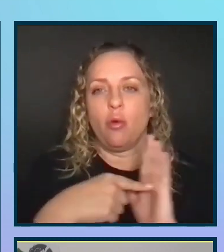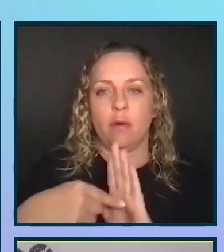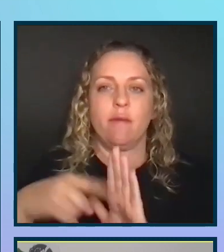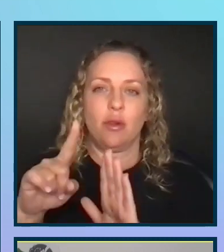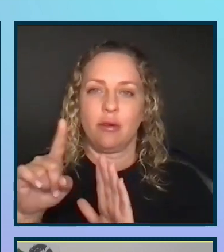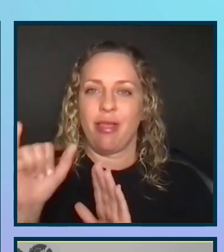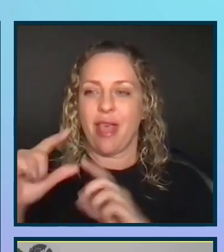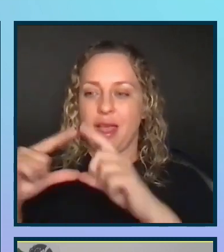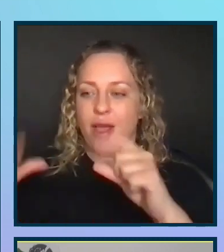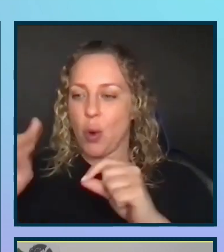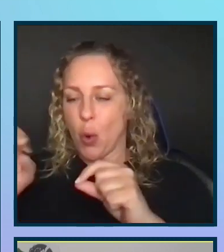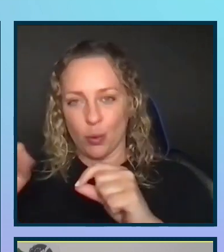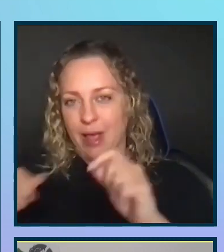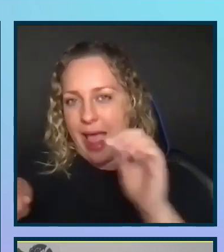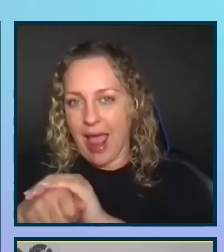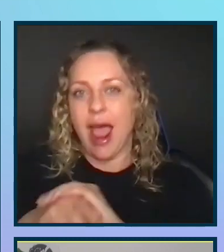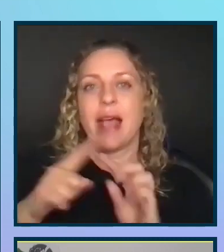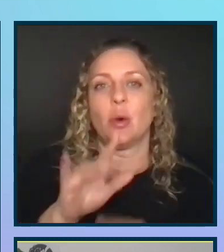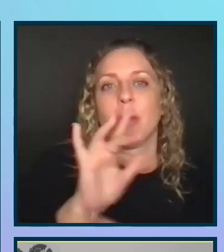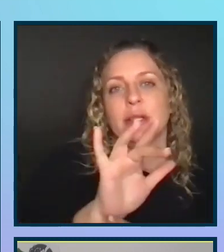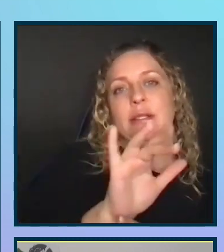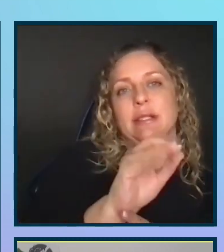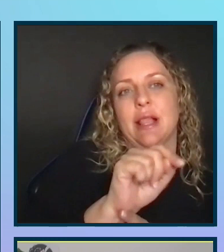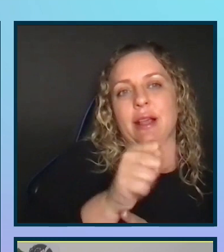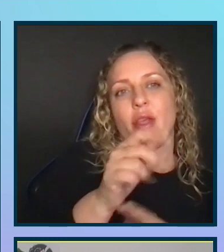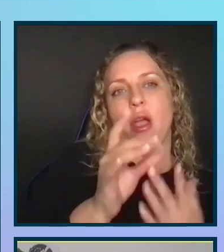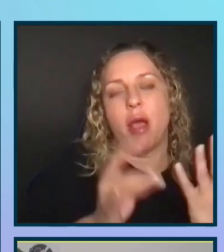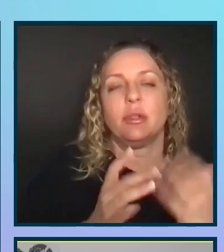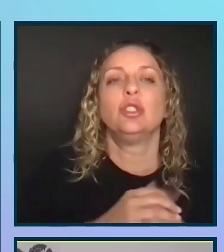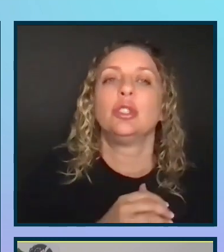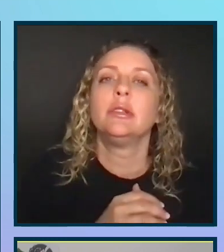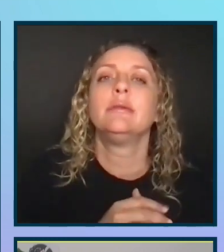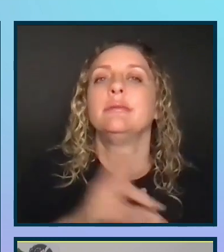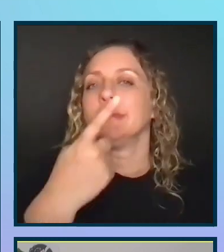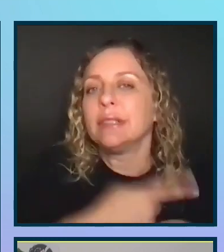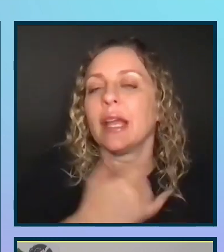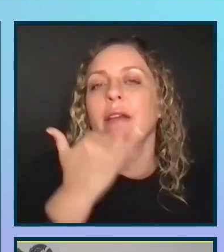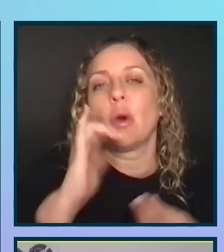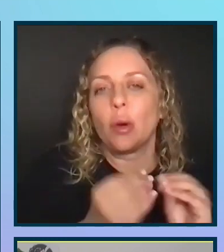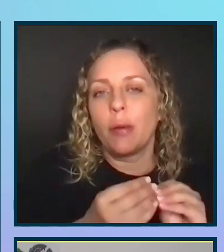So we'll use select and options. Type equal Z and for another one we will use type equal search.